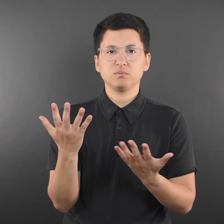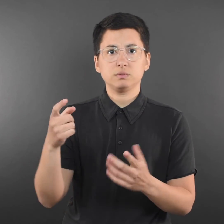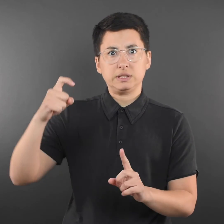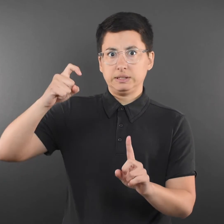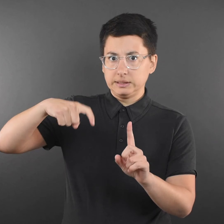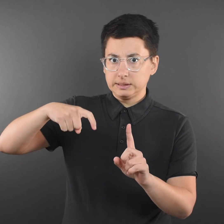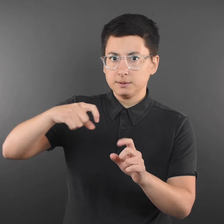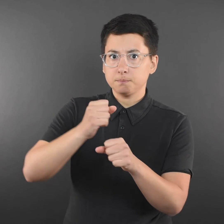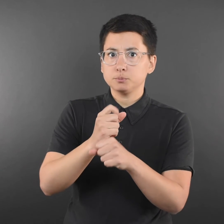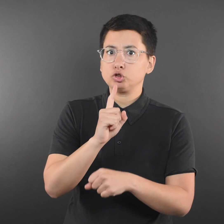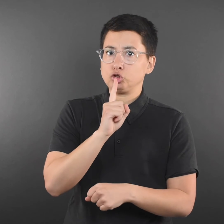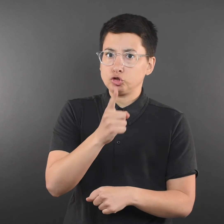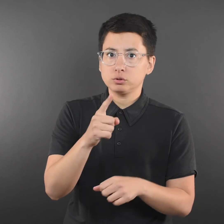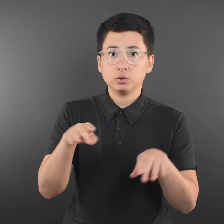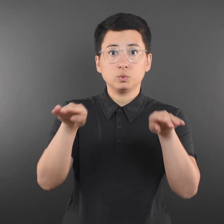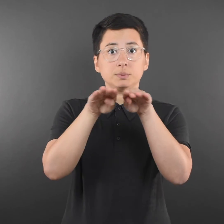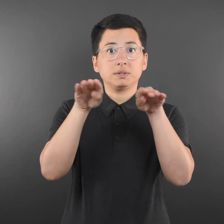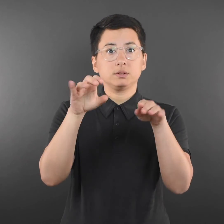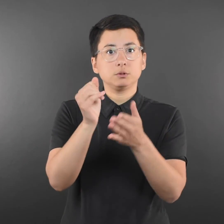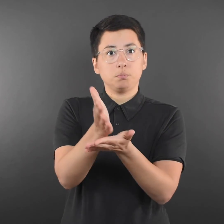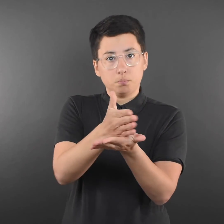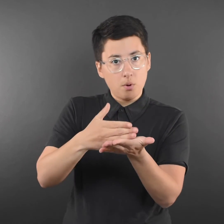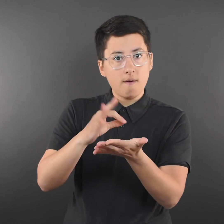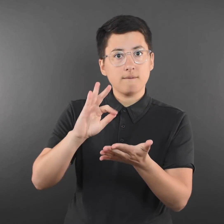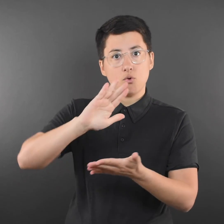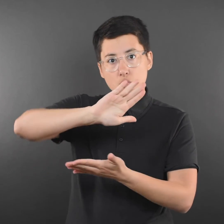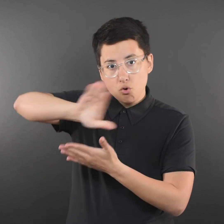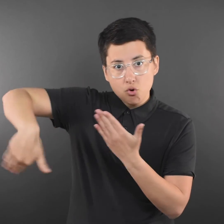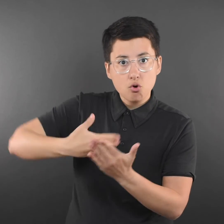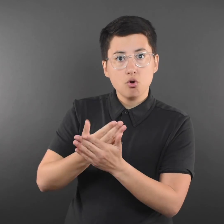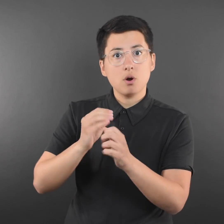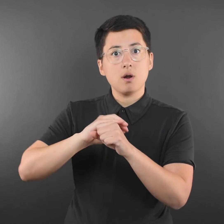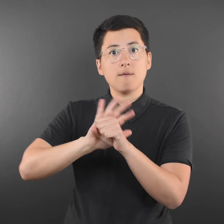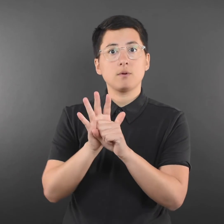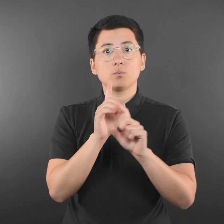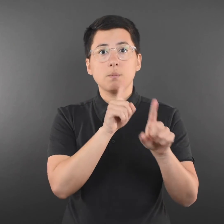The “4-Cs” are needed to make sure equity is part of all COVID-19 responses.